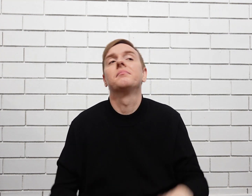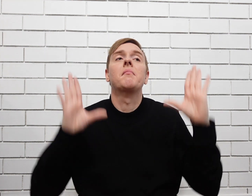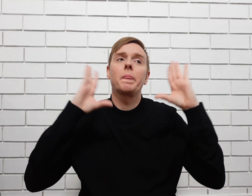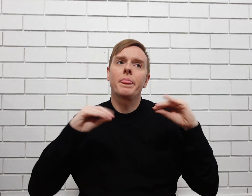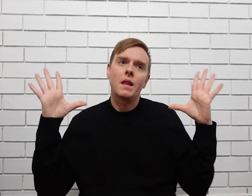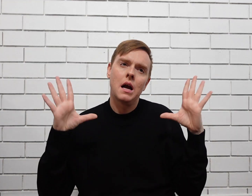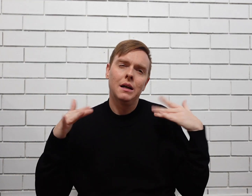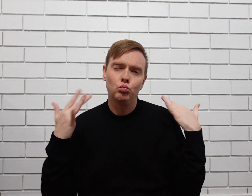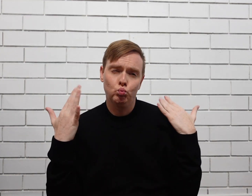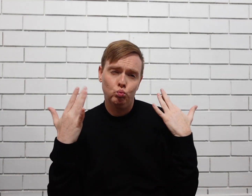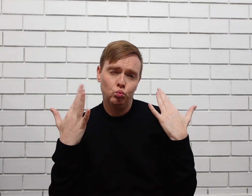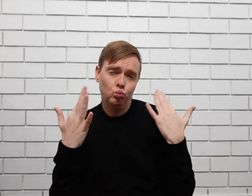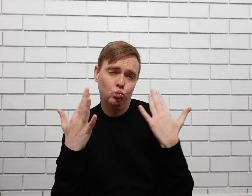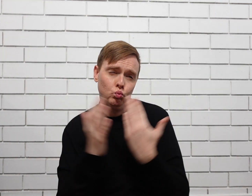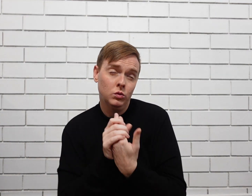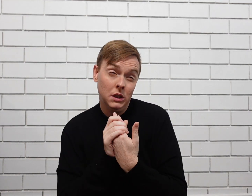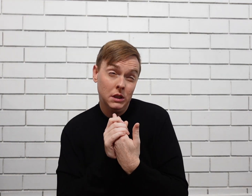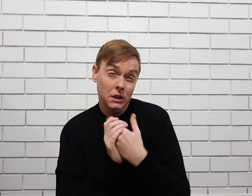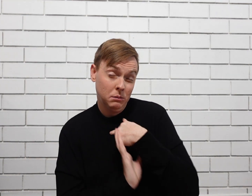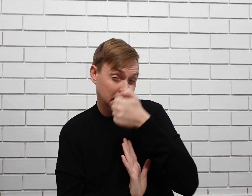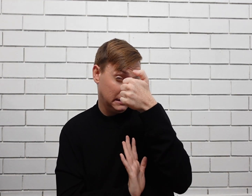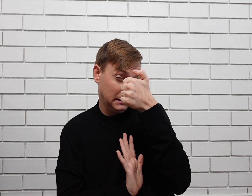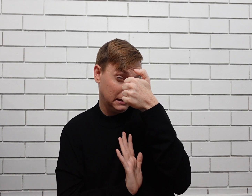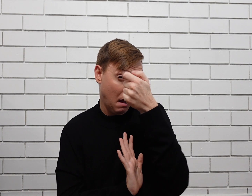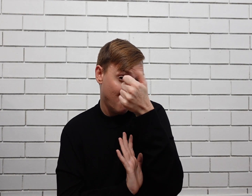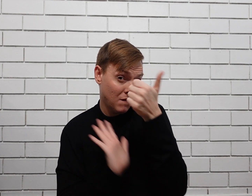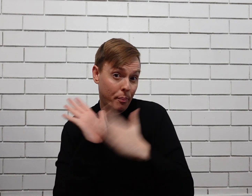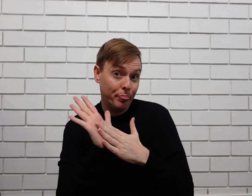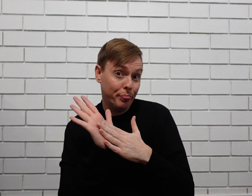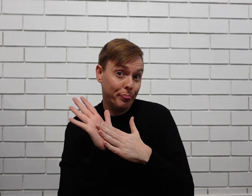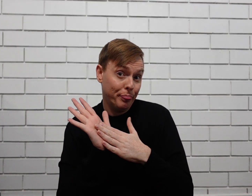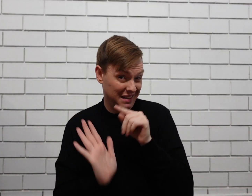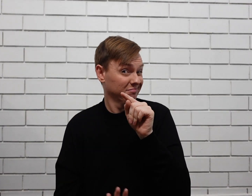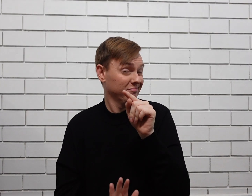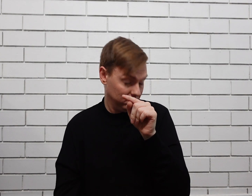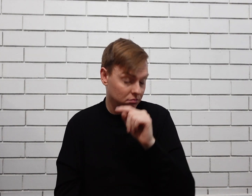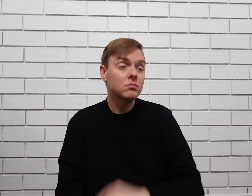As I was about six and a half months old.